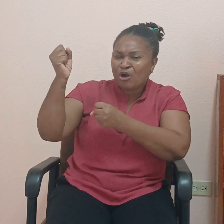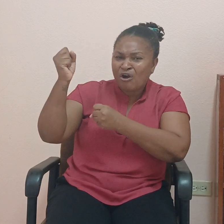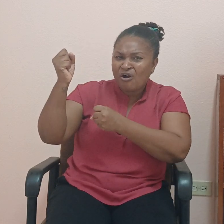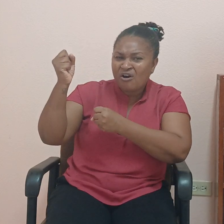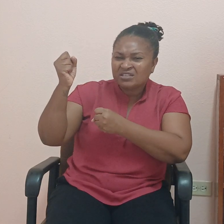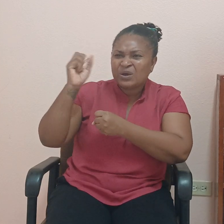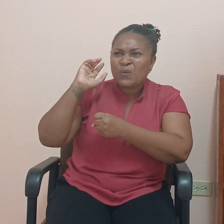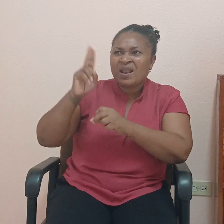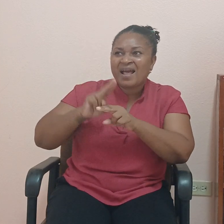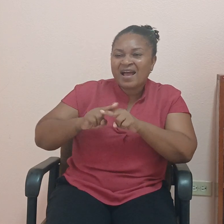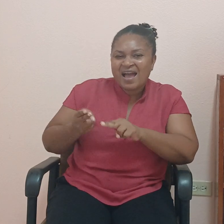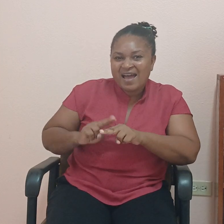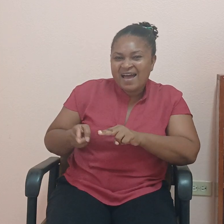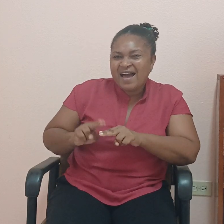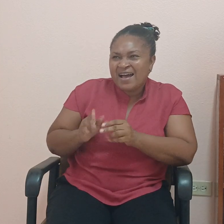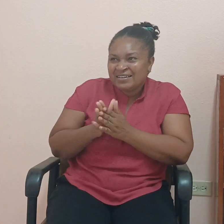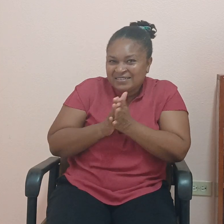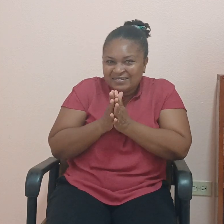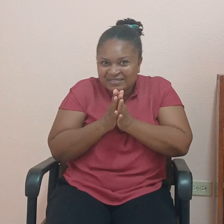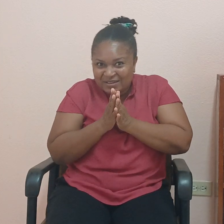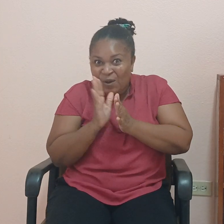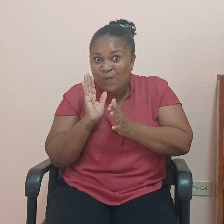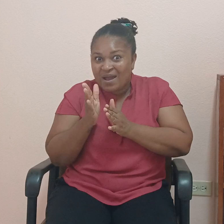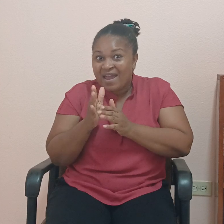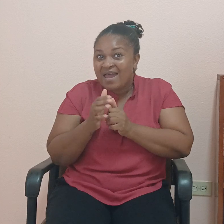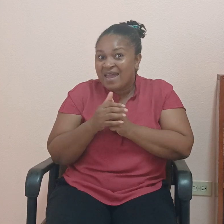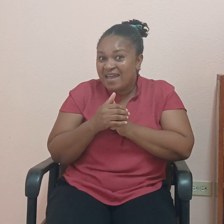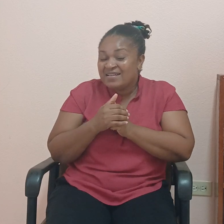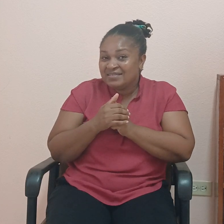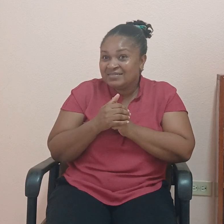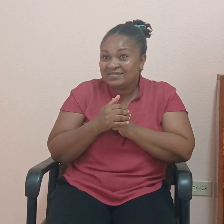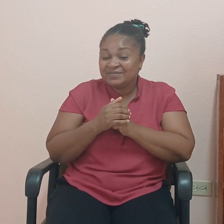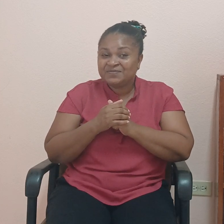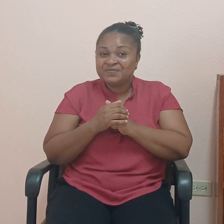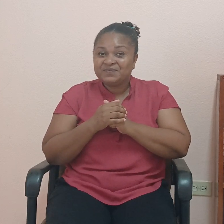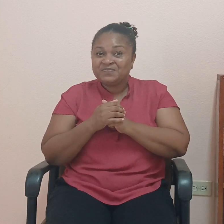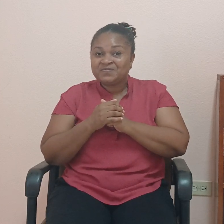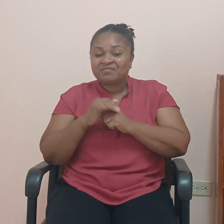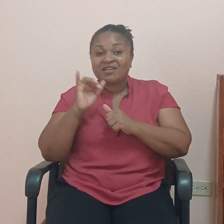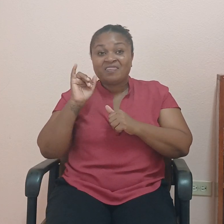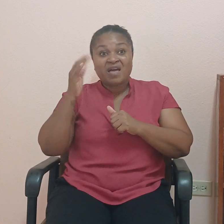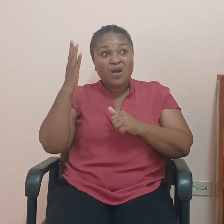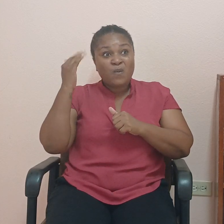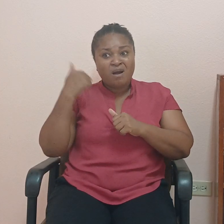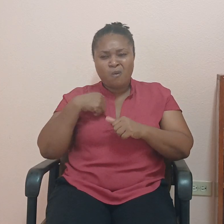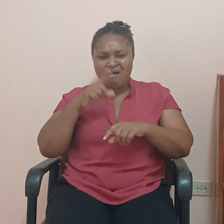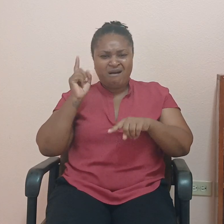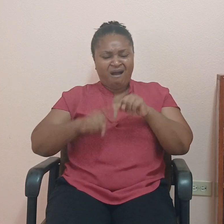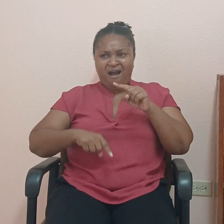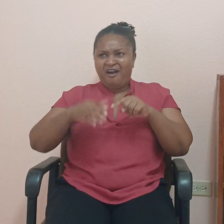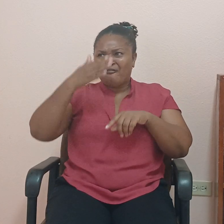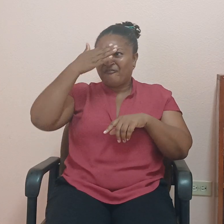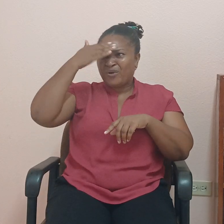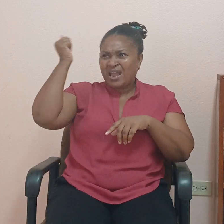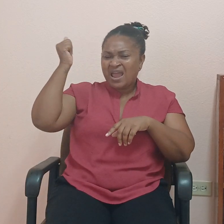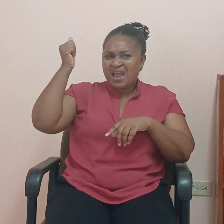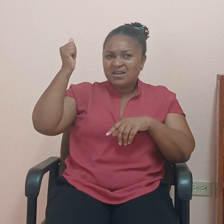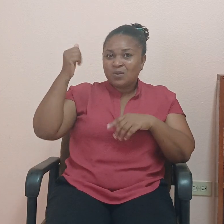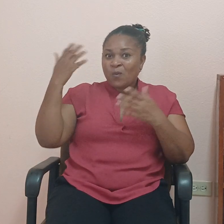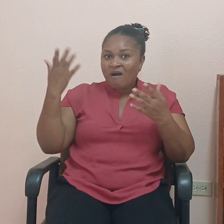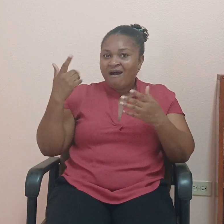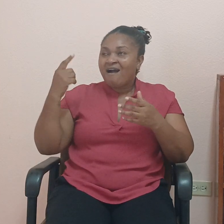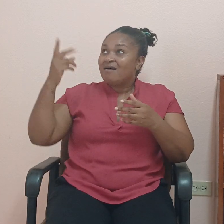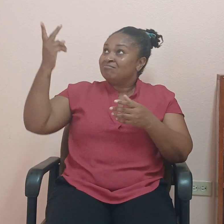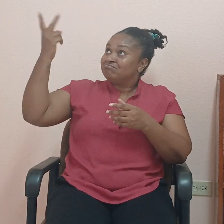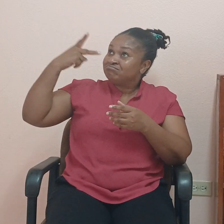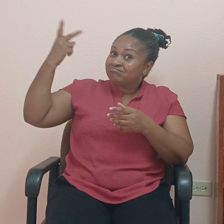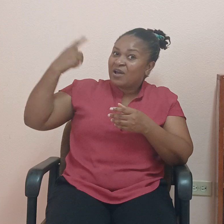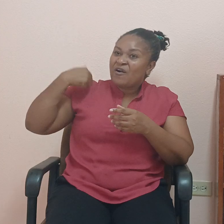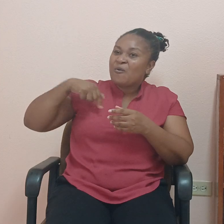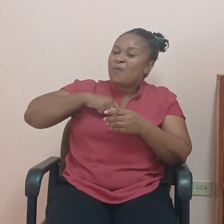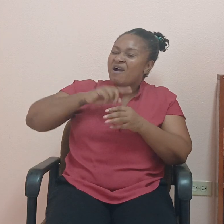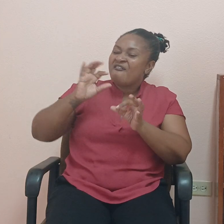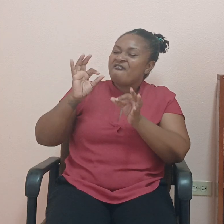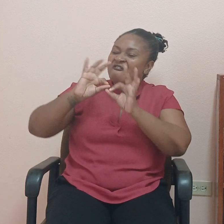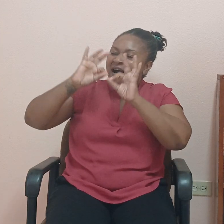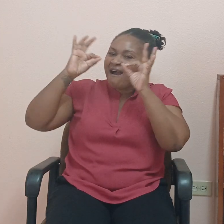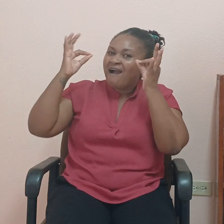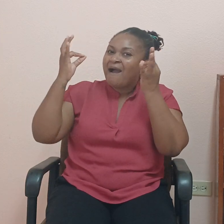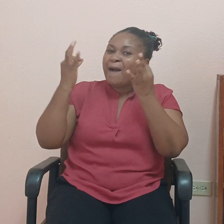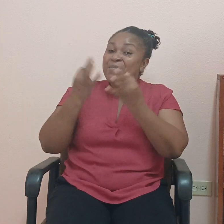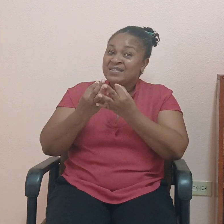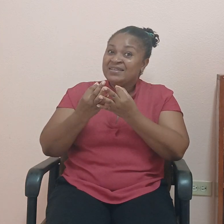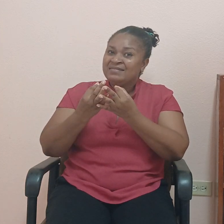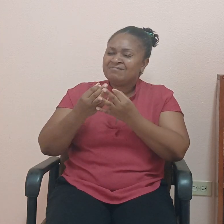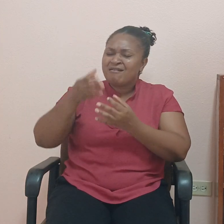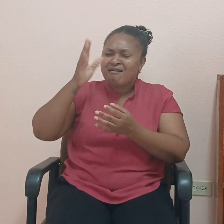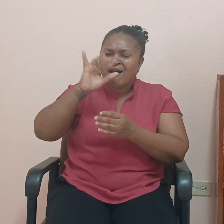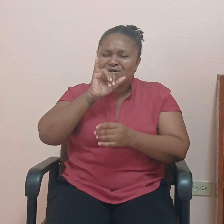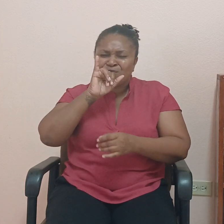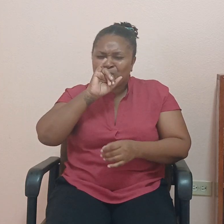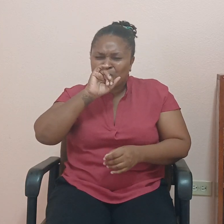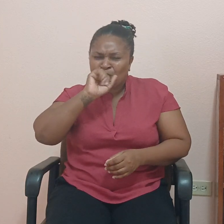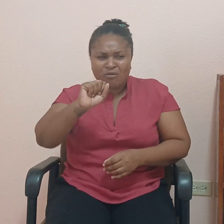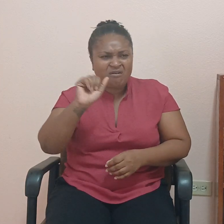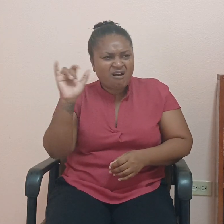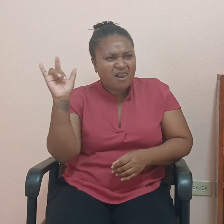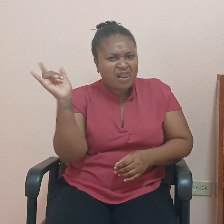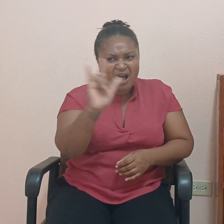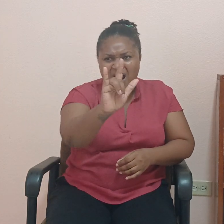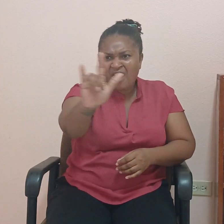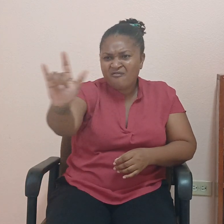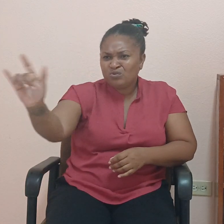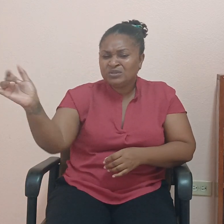DIMINISH. THAT’S WHY WE CANNOT FORGET WE ARE FAMILY AND GOD LOVES US AS HIS VERY OWN.